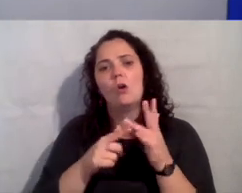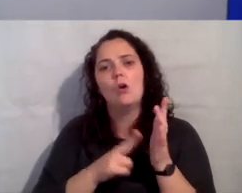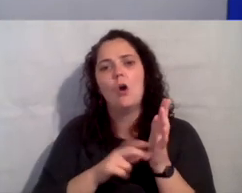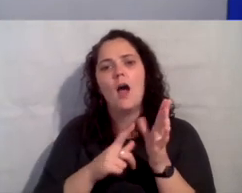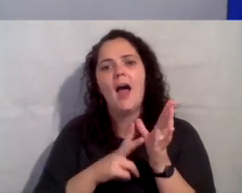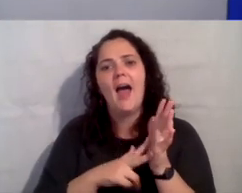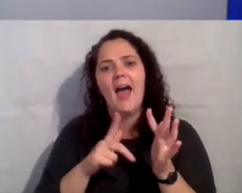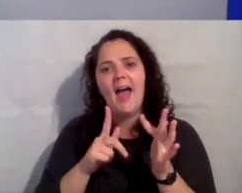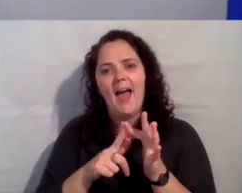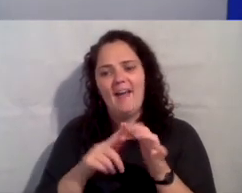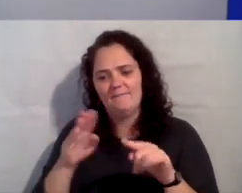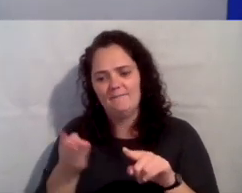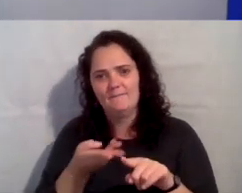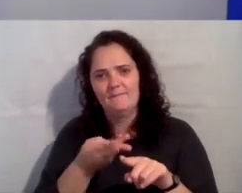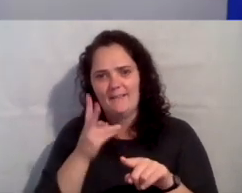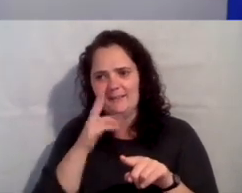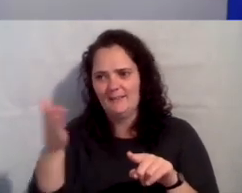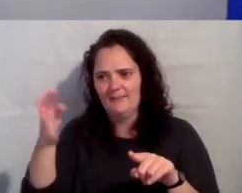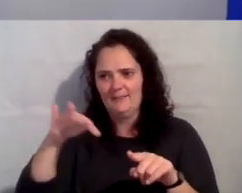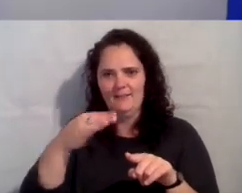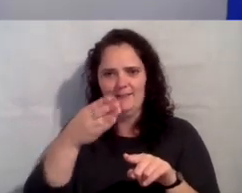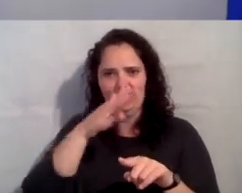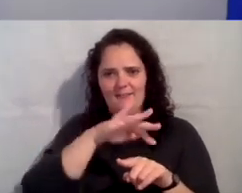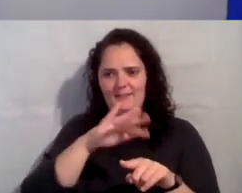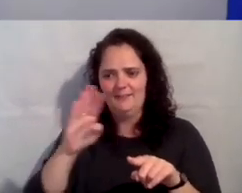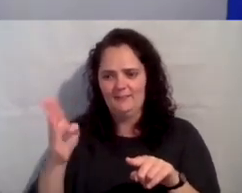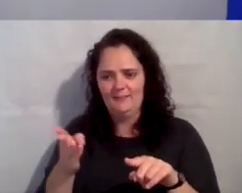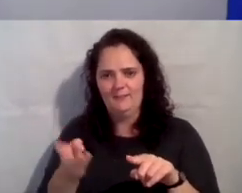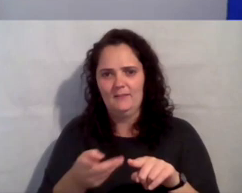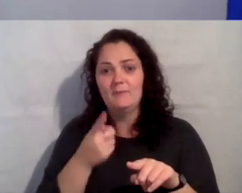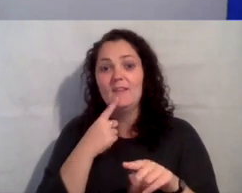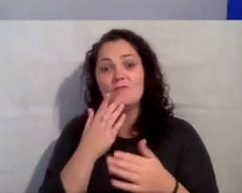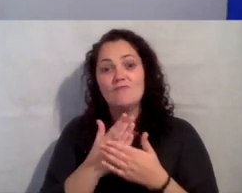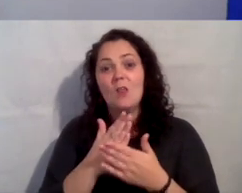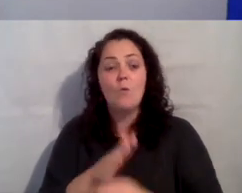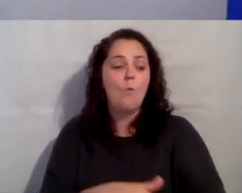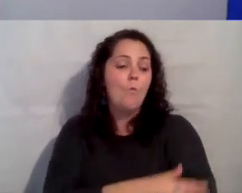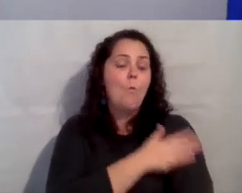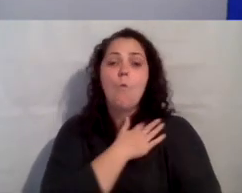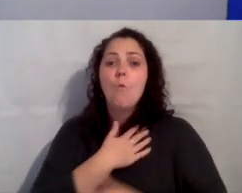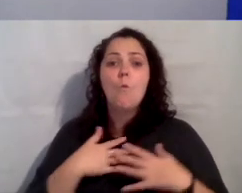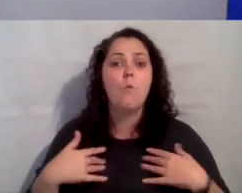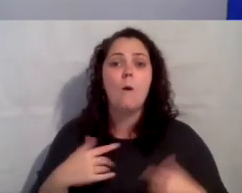One of the secrets of the human body is that all of our muscles are actually convex and what we have